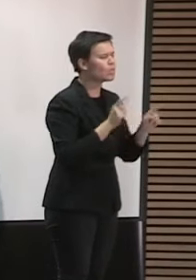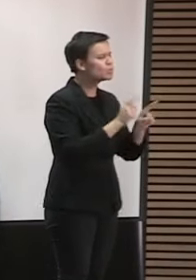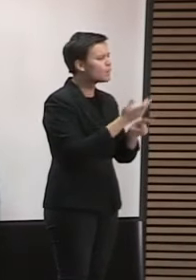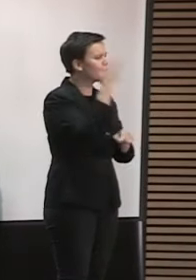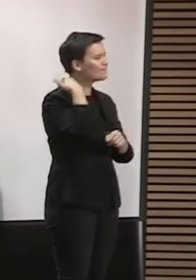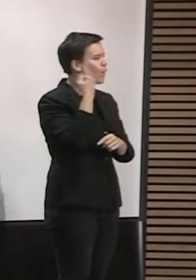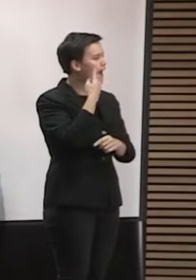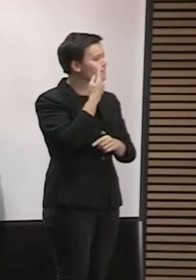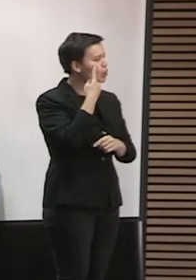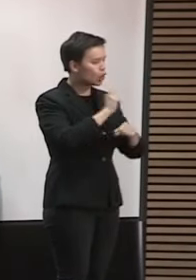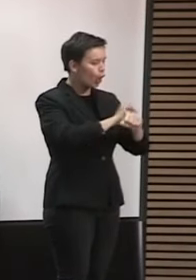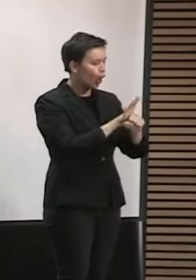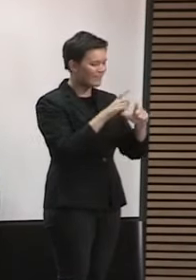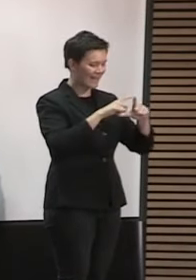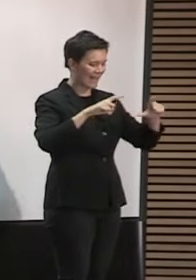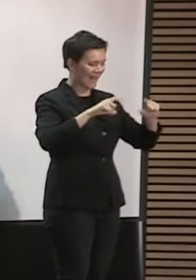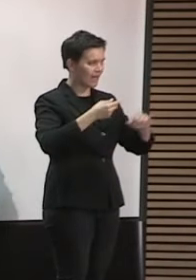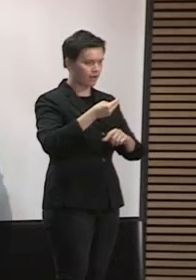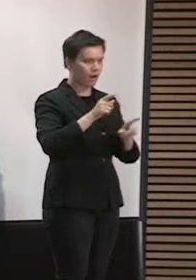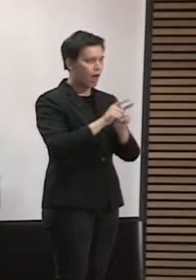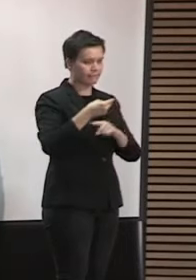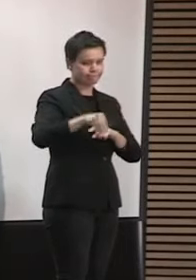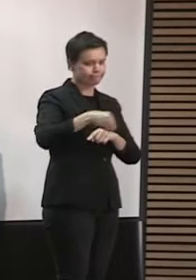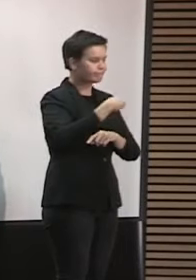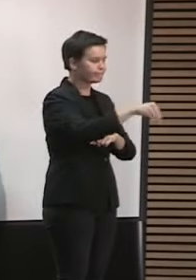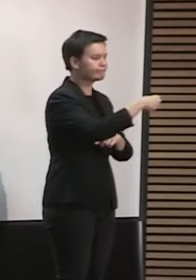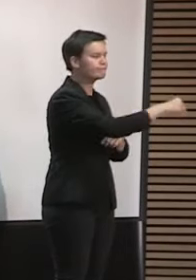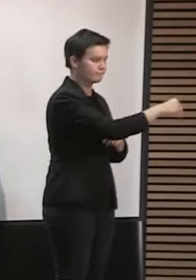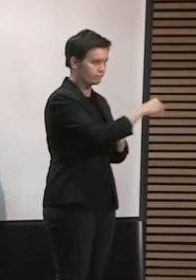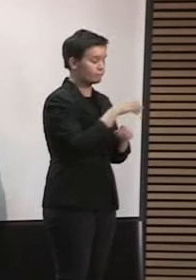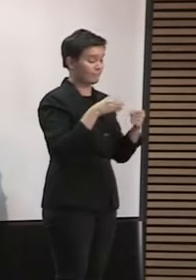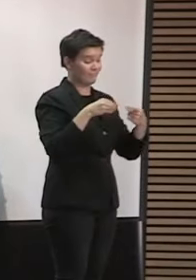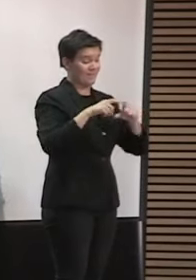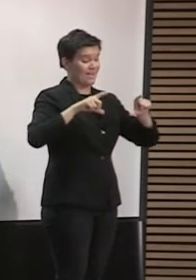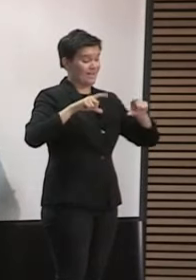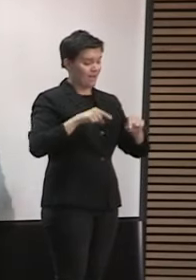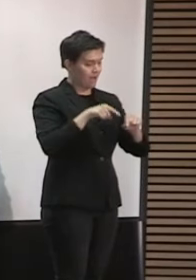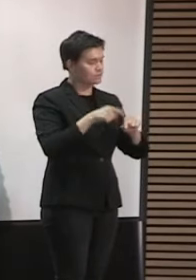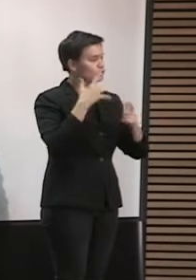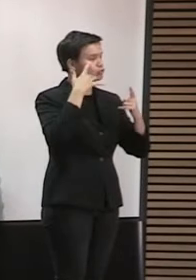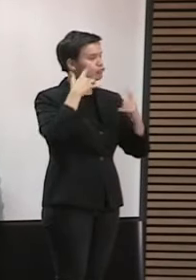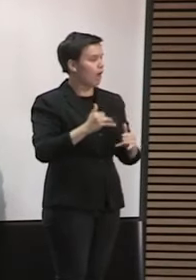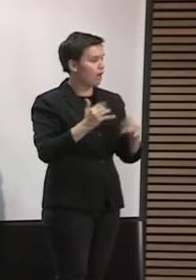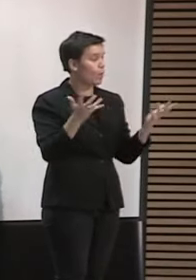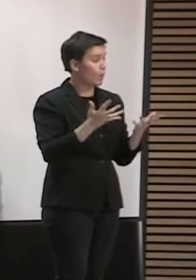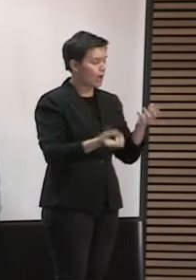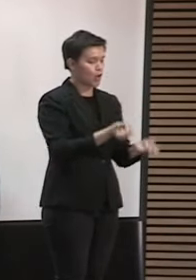David Mates has said that the if Hadley